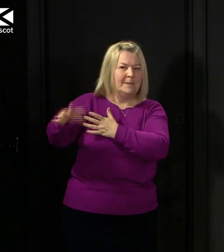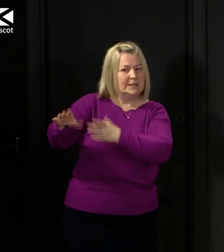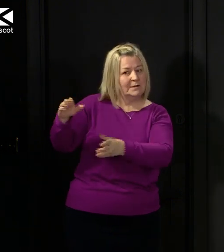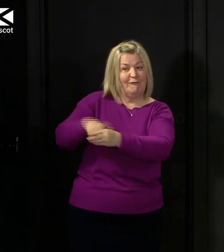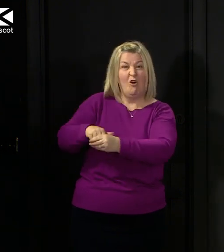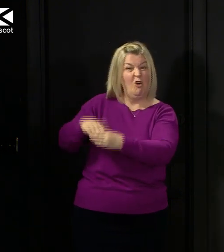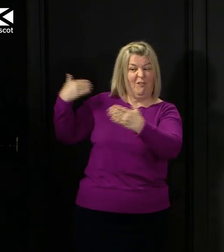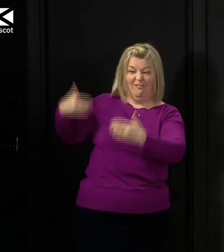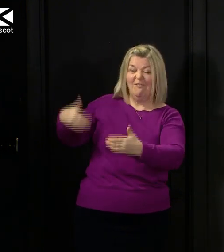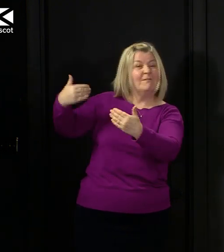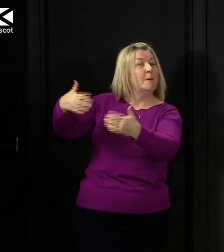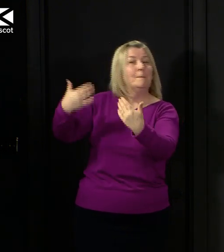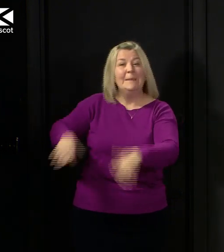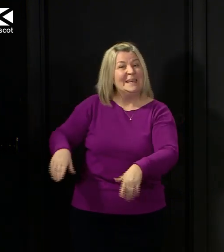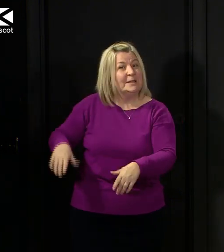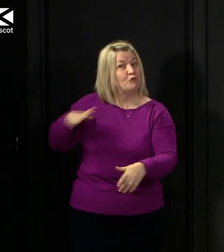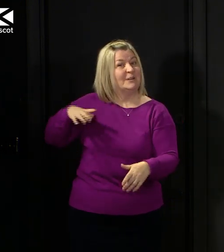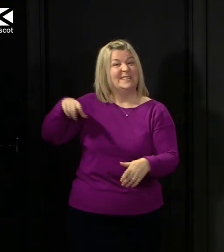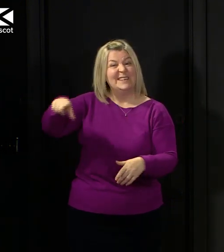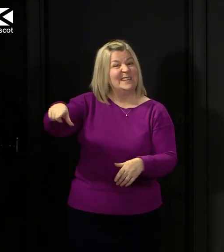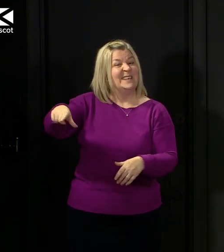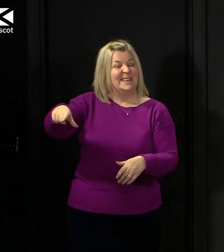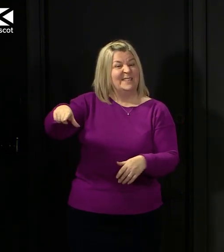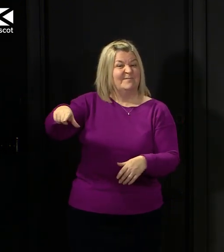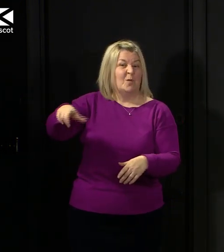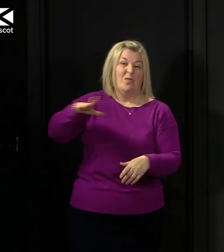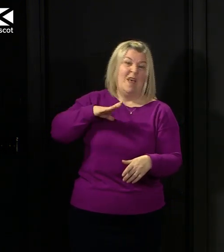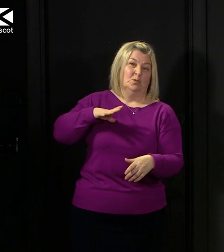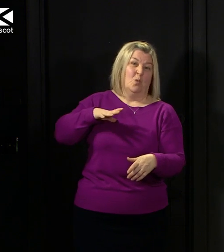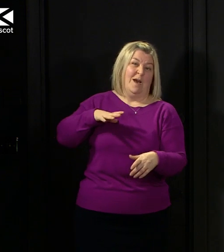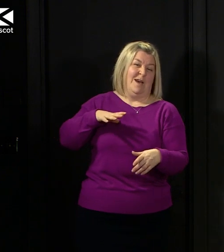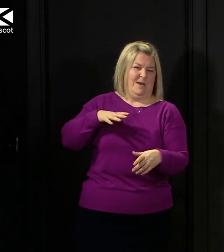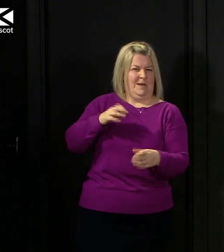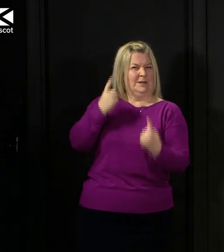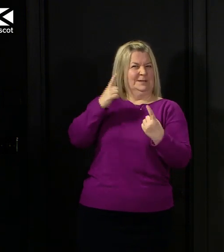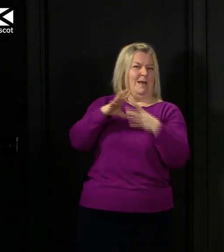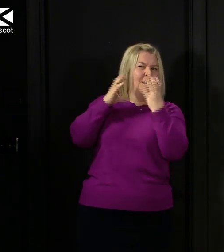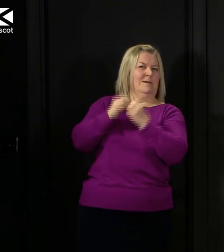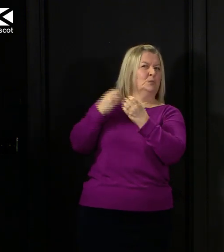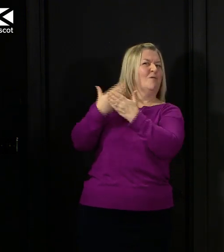in the development of our response so for, but of course, we can continue to take a wide